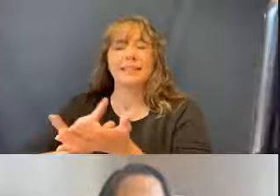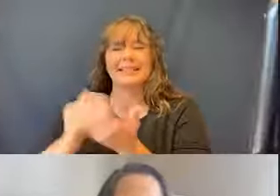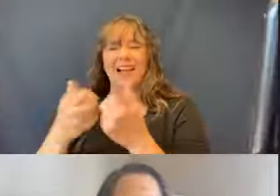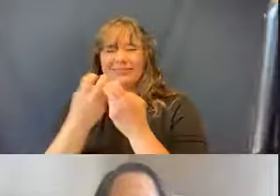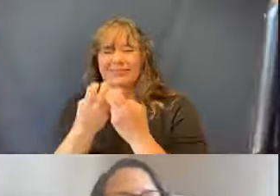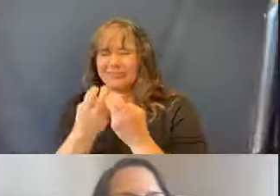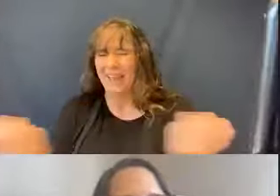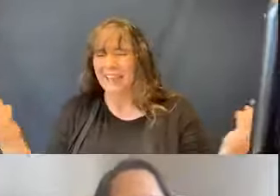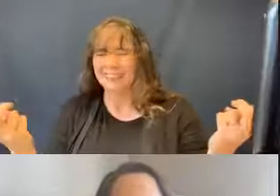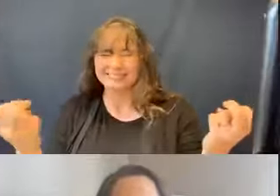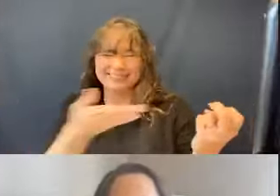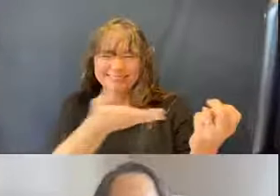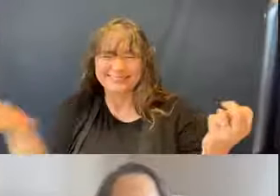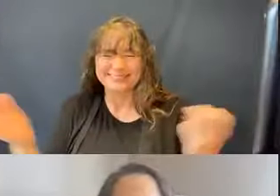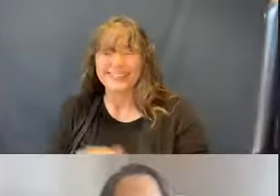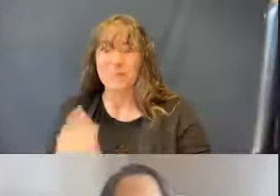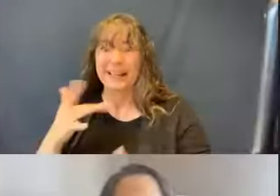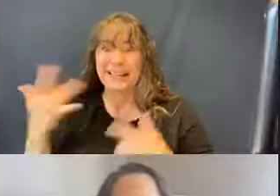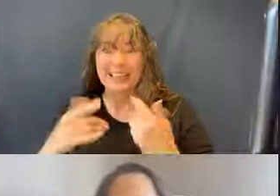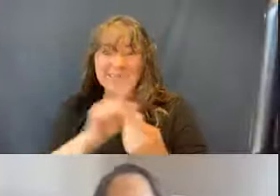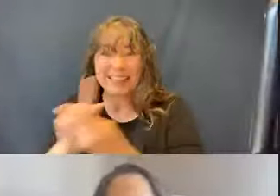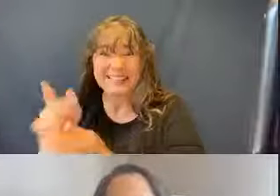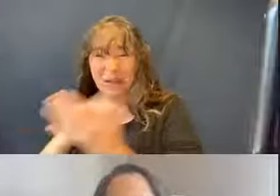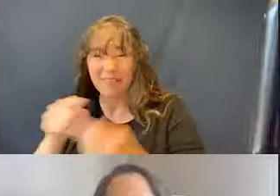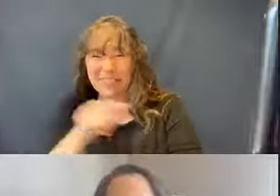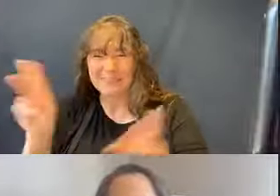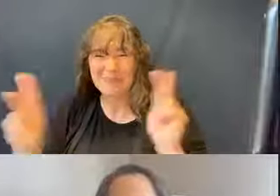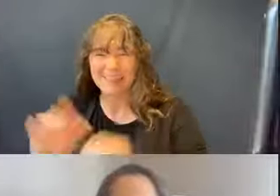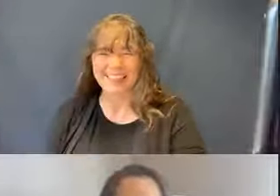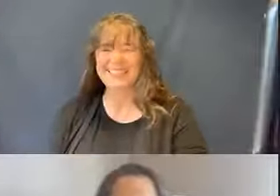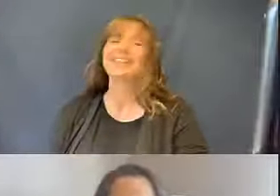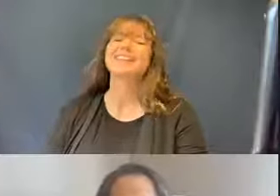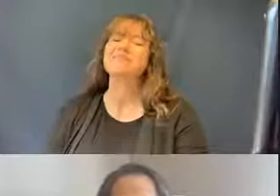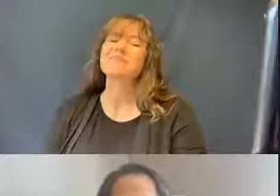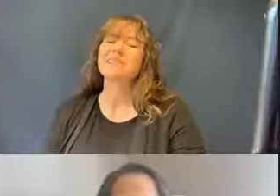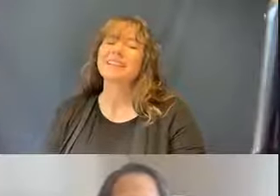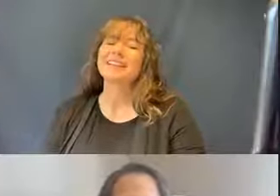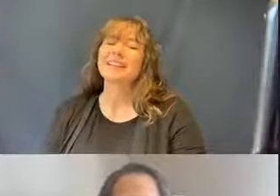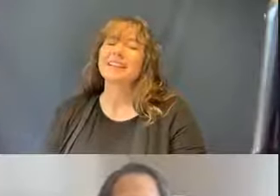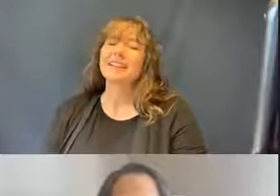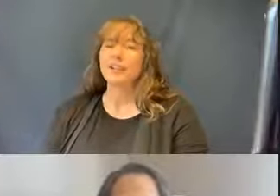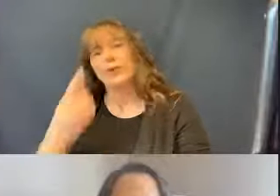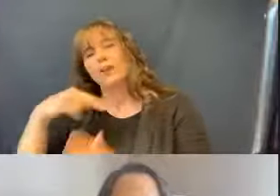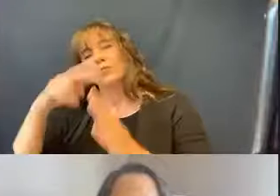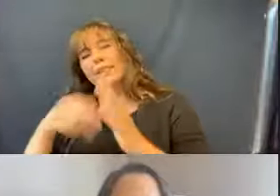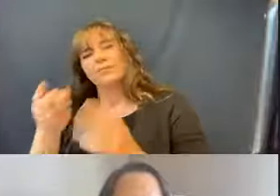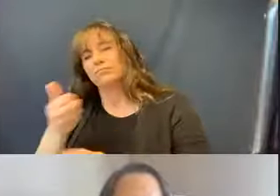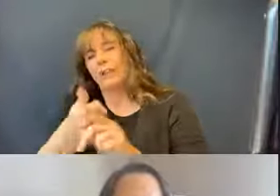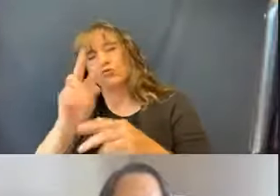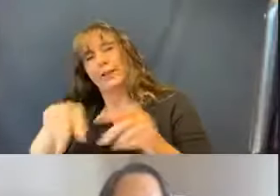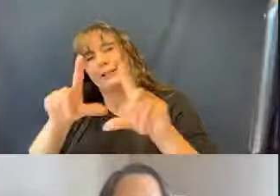excited to meet some of these people. You can read this on your own, but diversity many